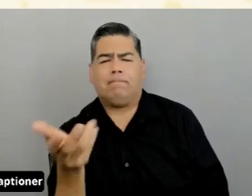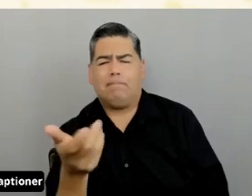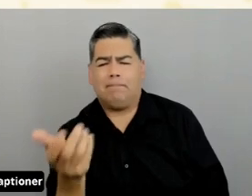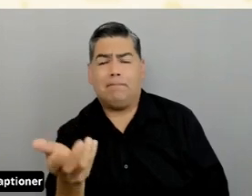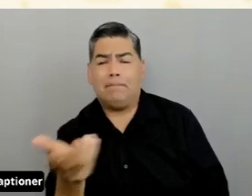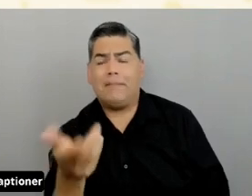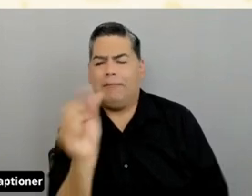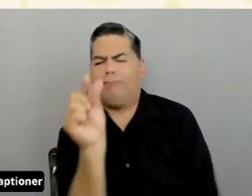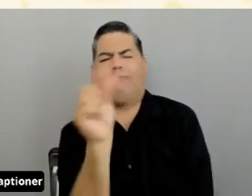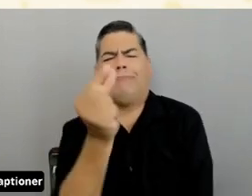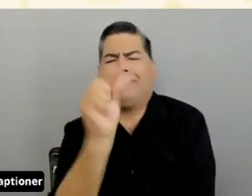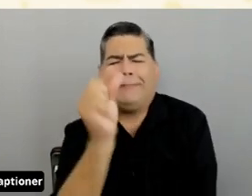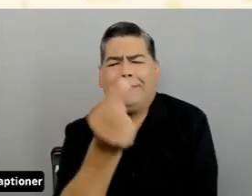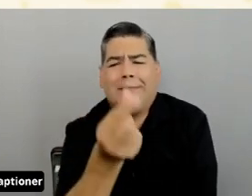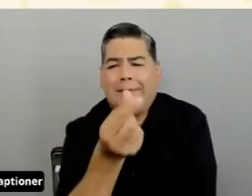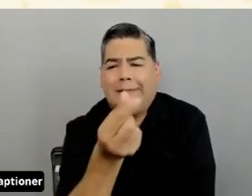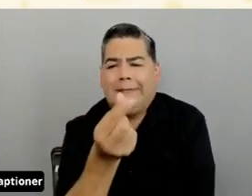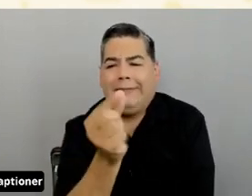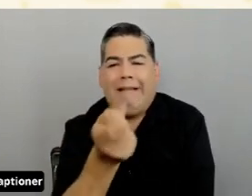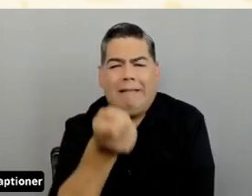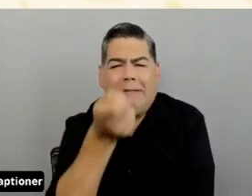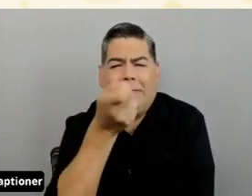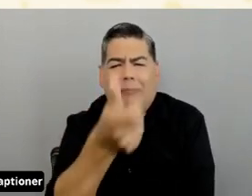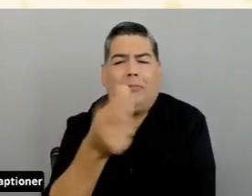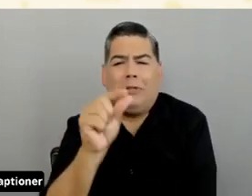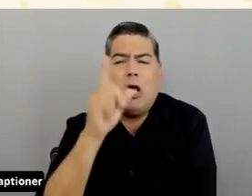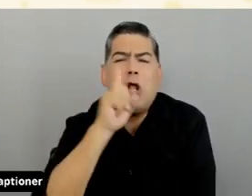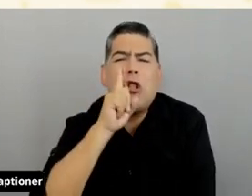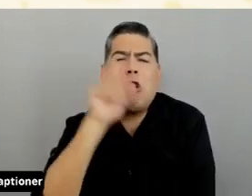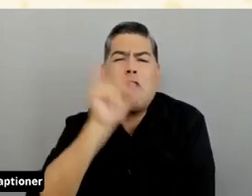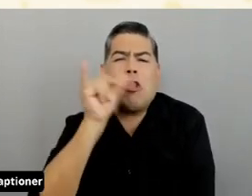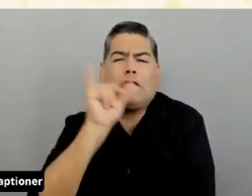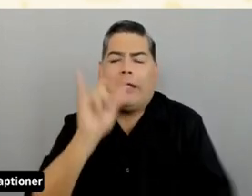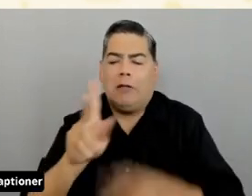like, it’s simulates as a person, and you can enable that.